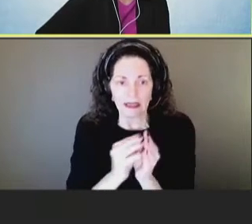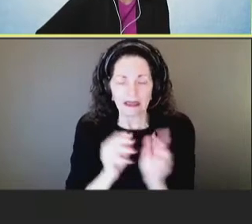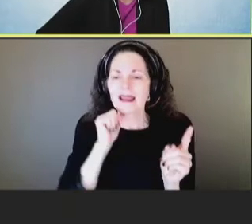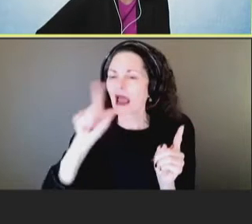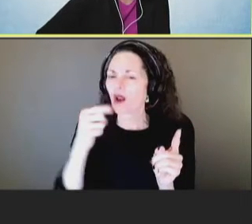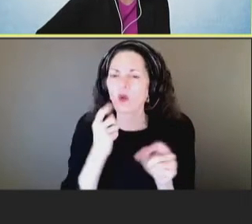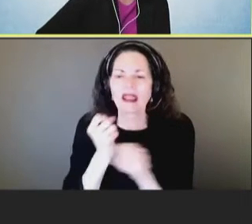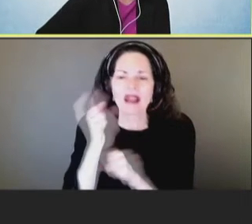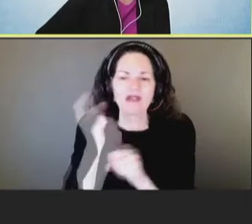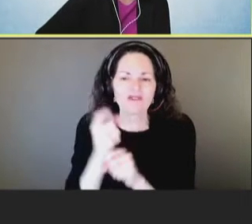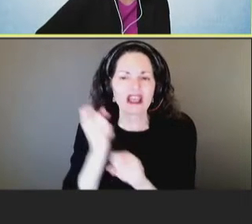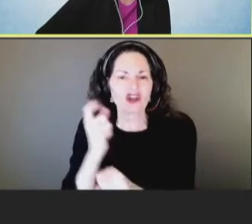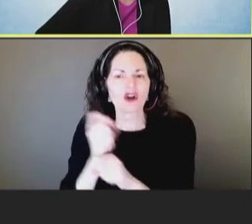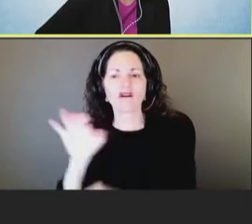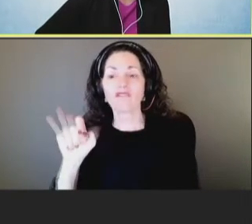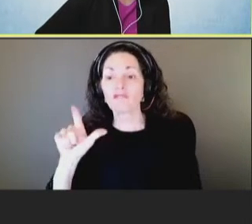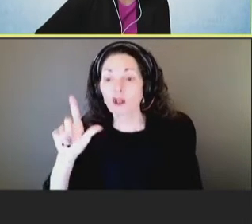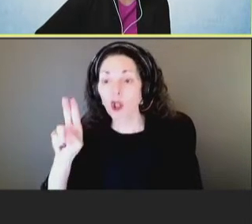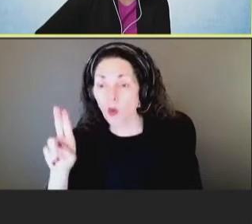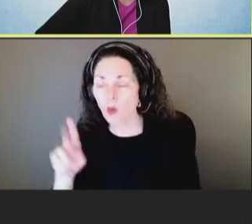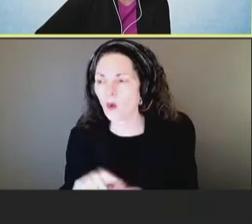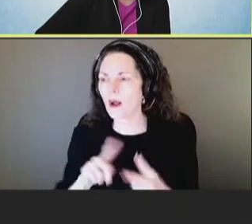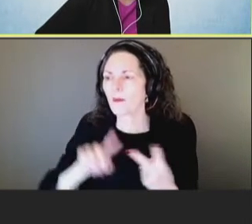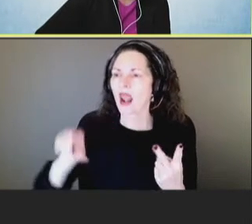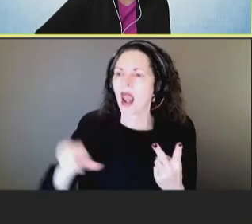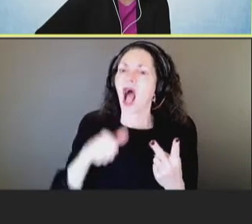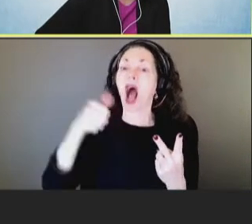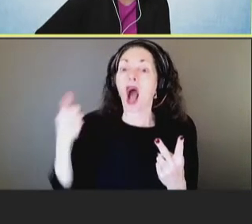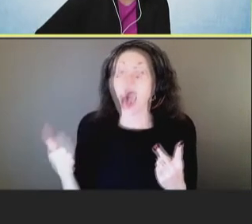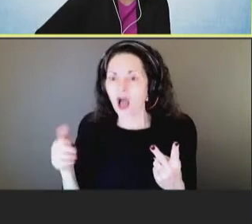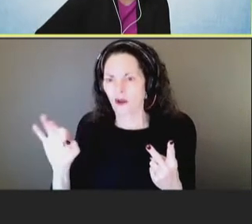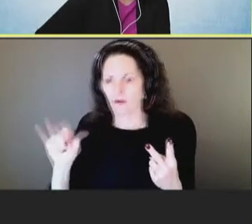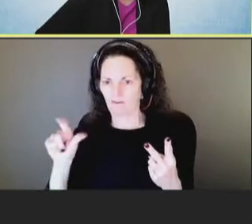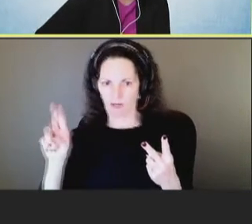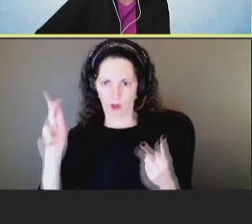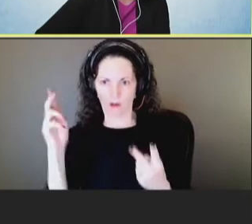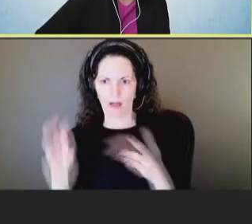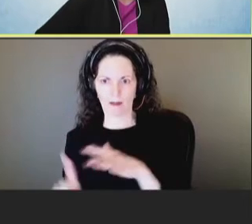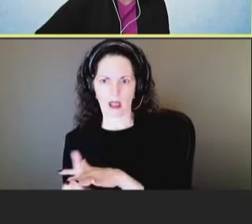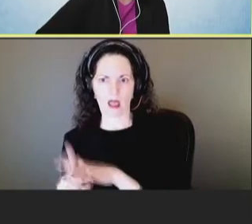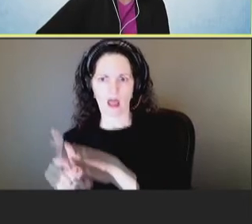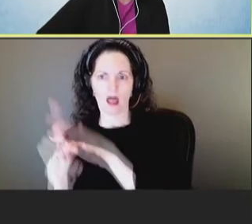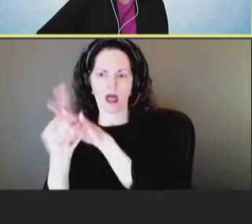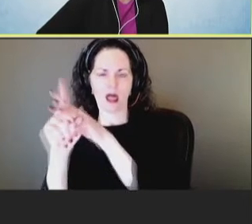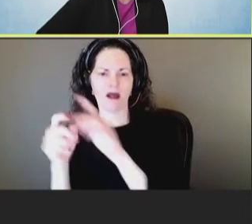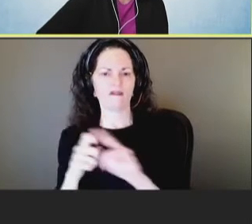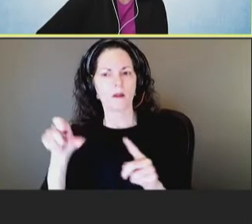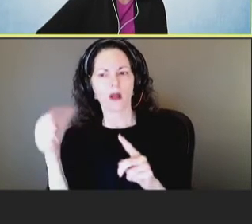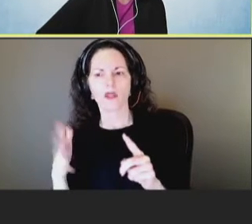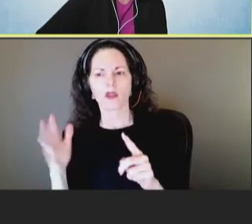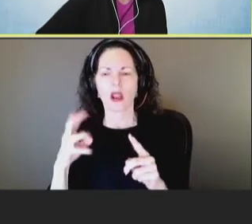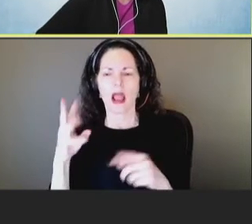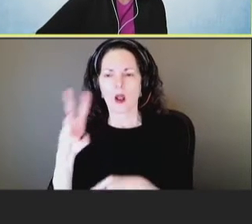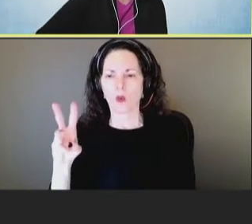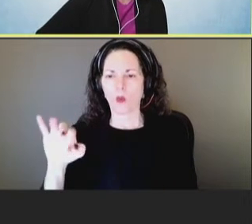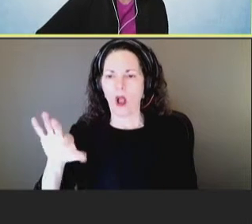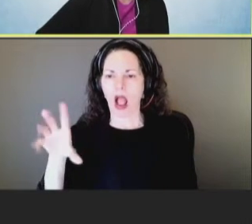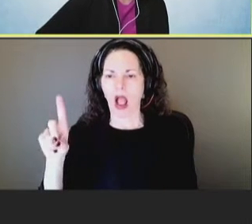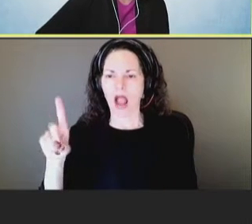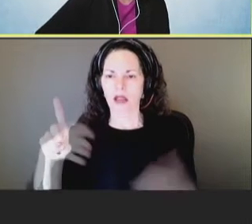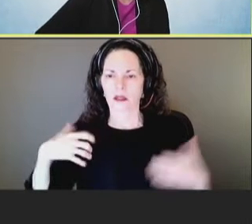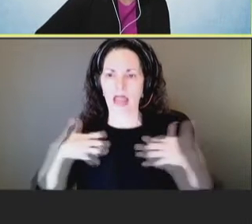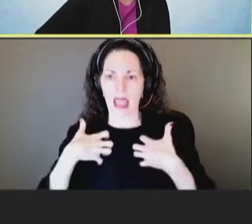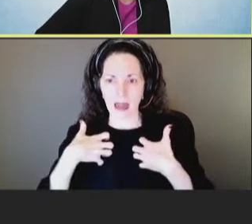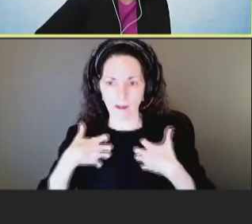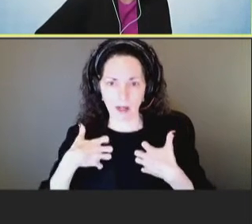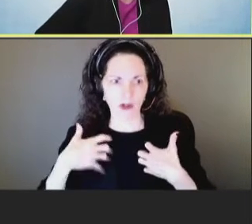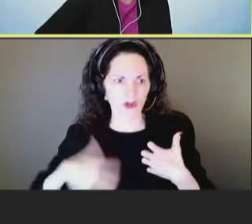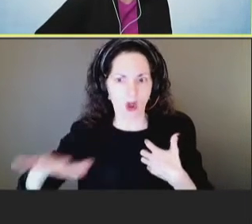also the zoonotic influenza viruses that that may be circulating in wild animals across the globe.